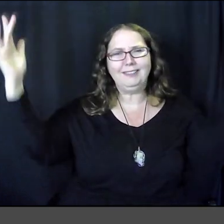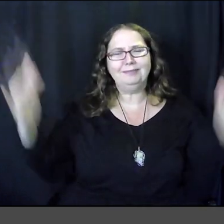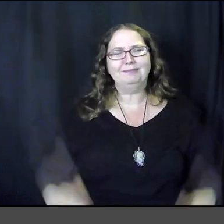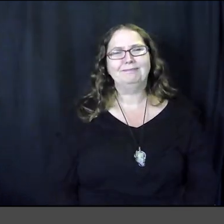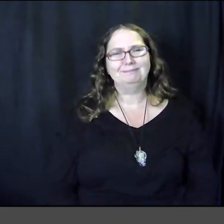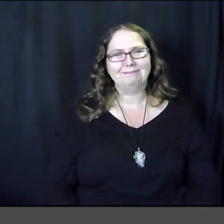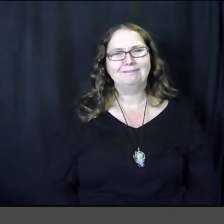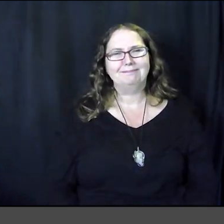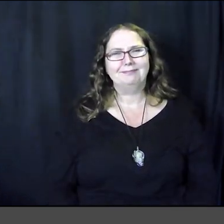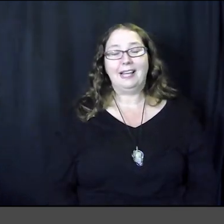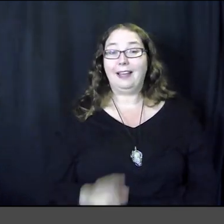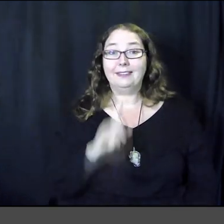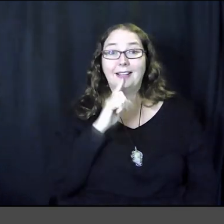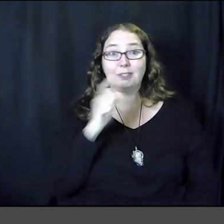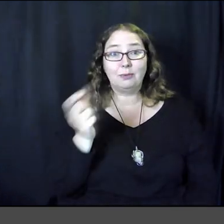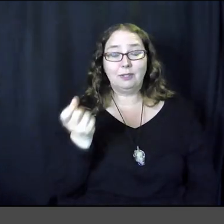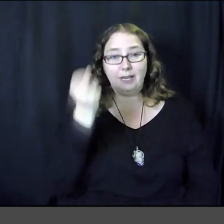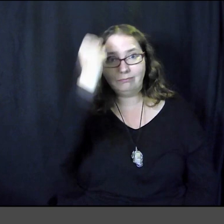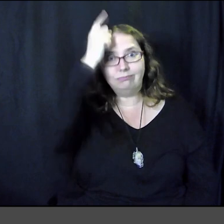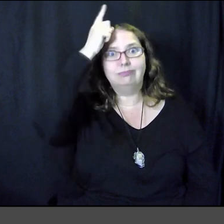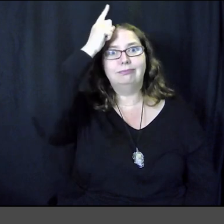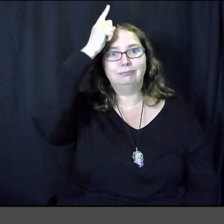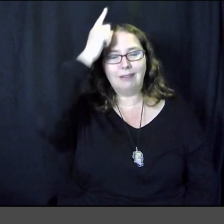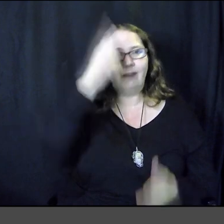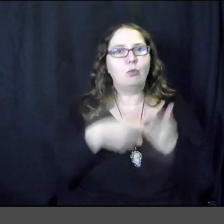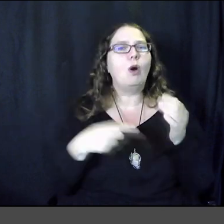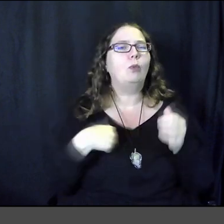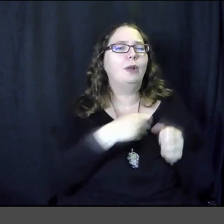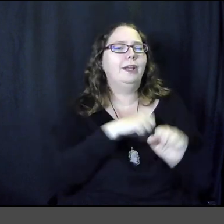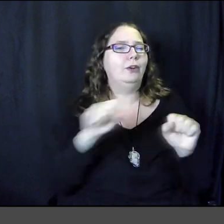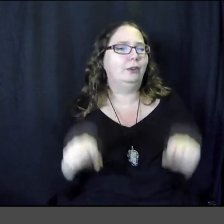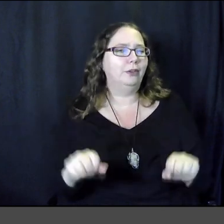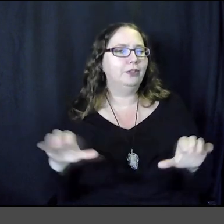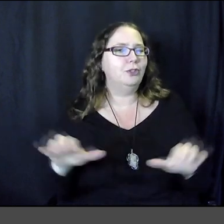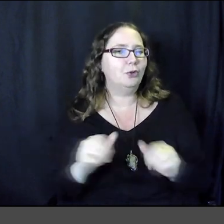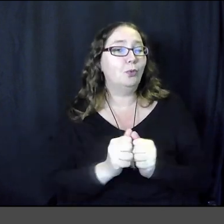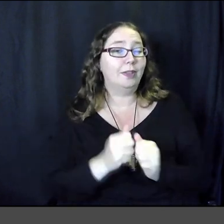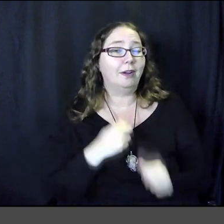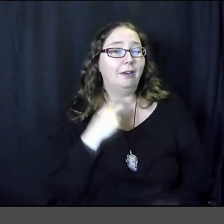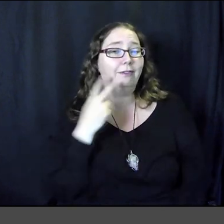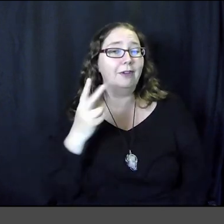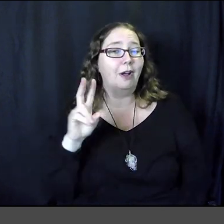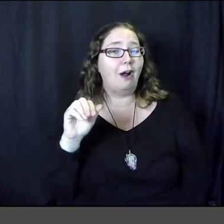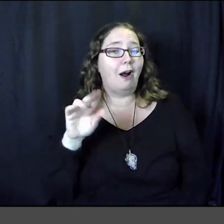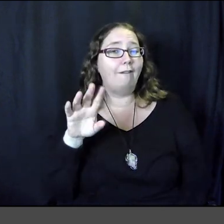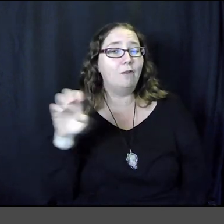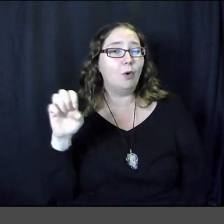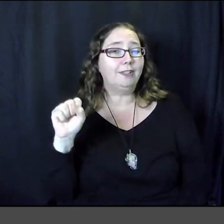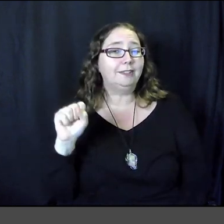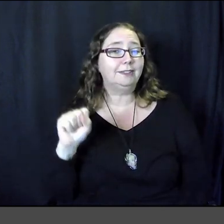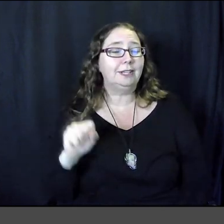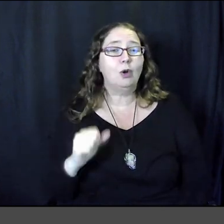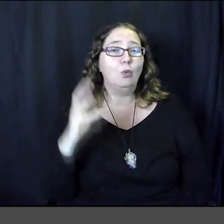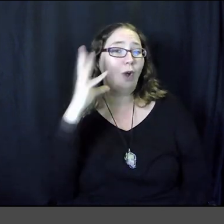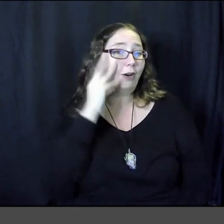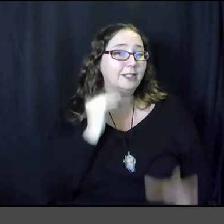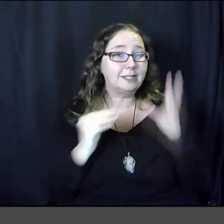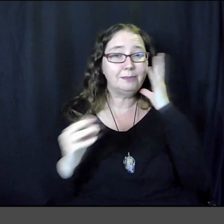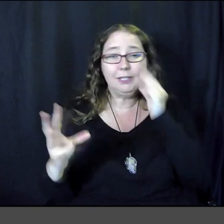BUT WHAT WE CAN DO WITH OUR VOICES, WITH OUR EXPERIENCE, WITH JUST WHAT WE HAVE INSIDE, NOT WHAT WE HAVE OUTSIDE,